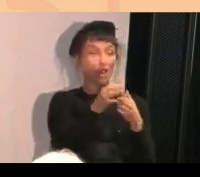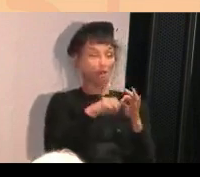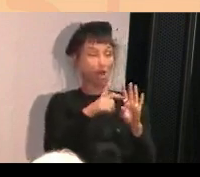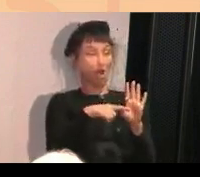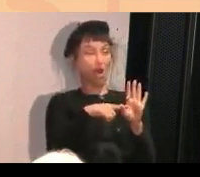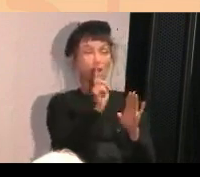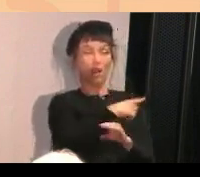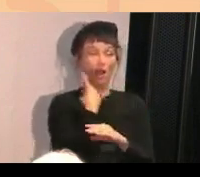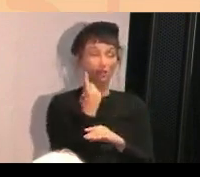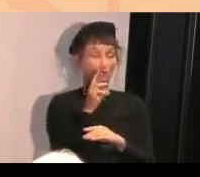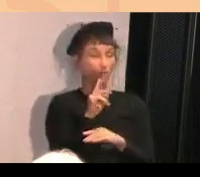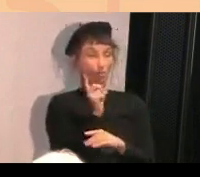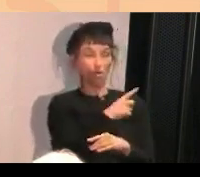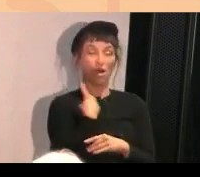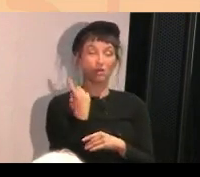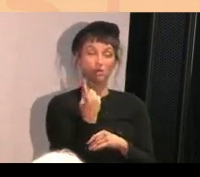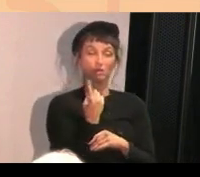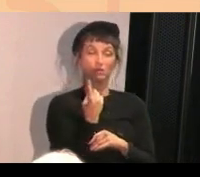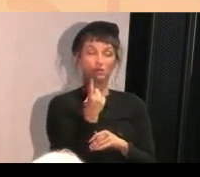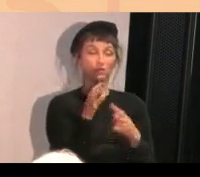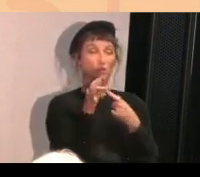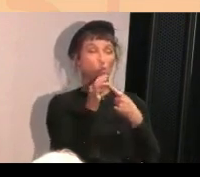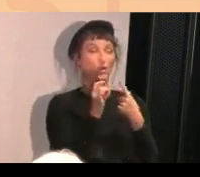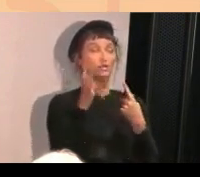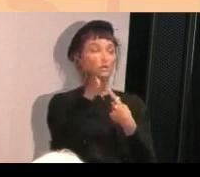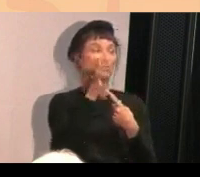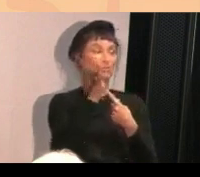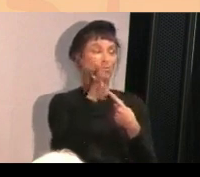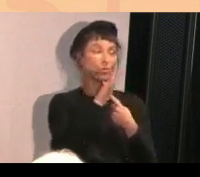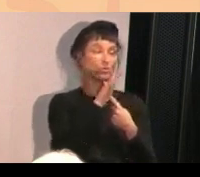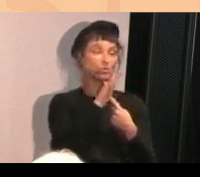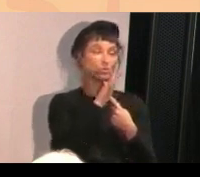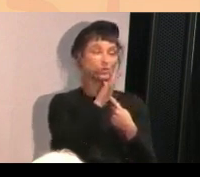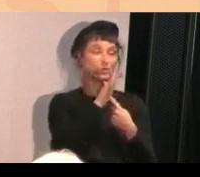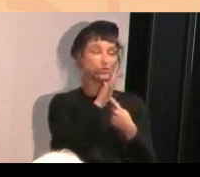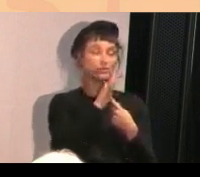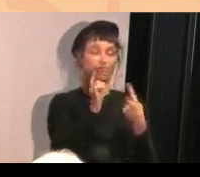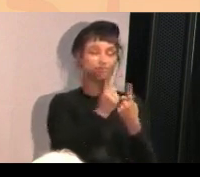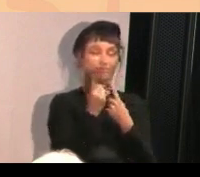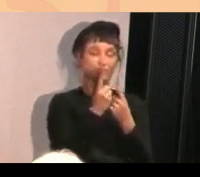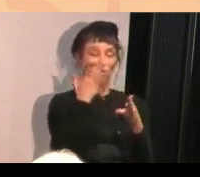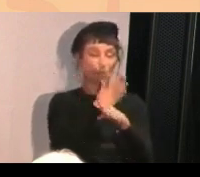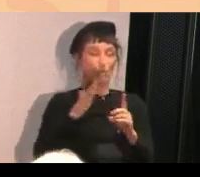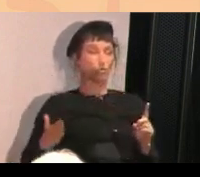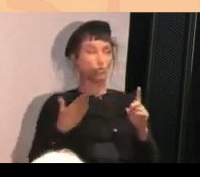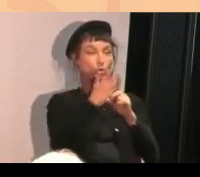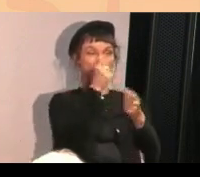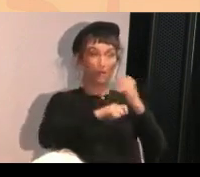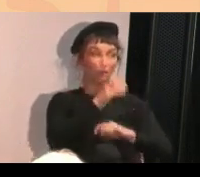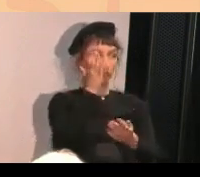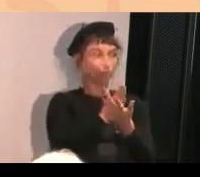us could be one of the important mechanisms that works towards this reality thank you very much